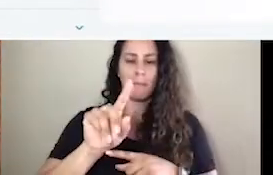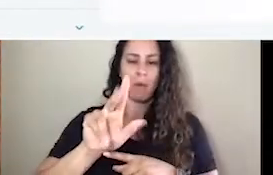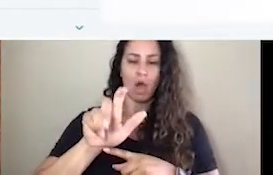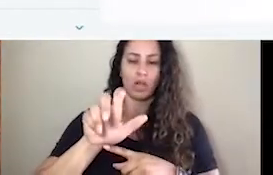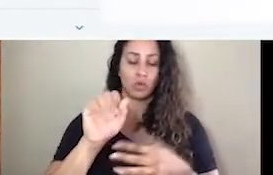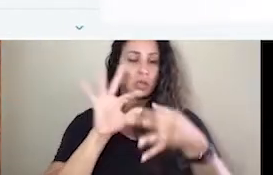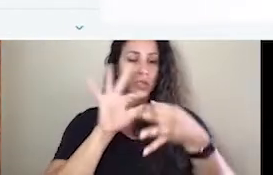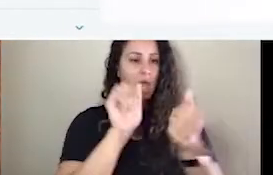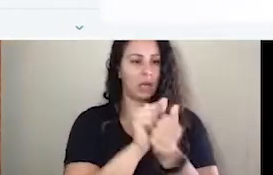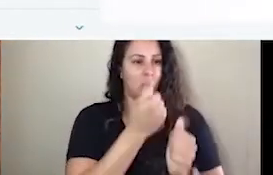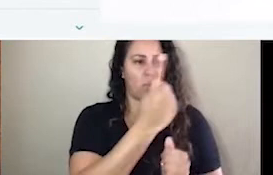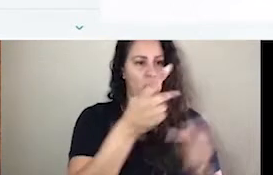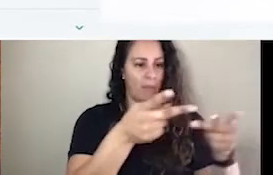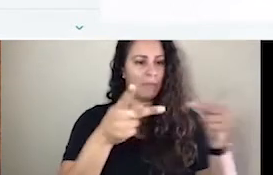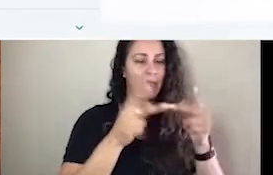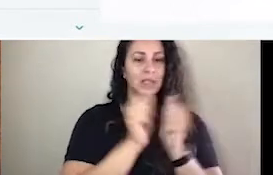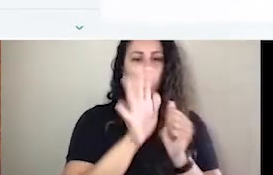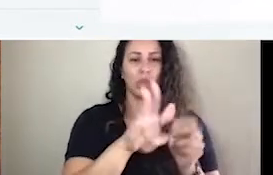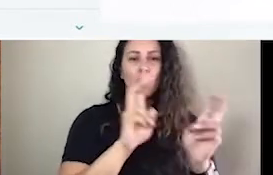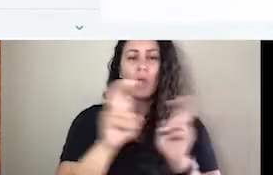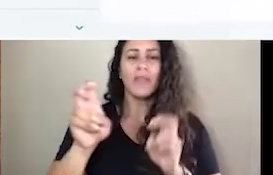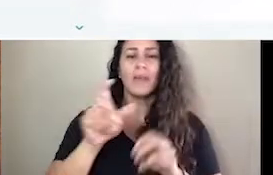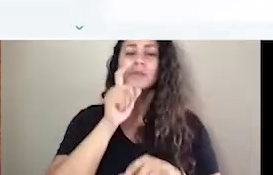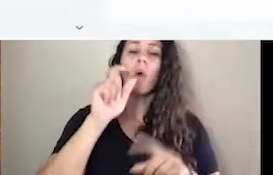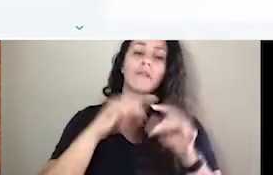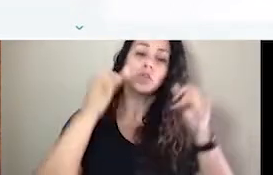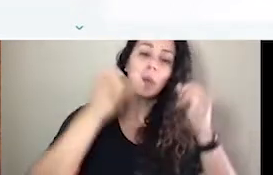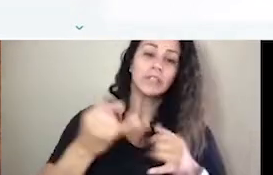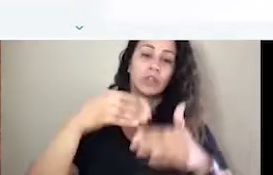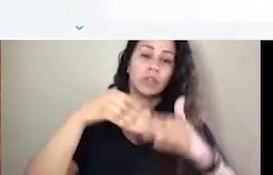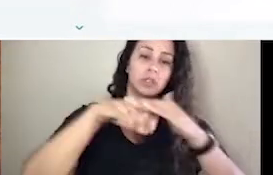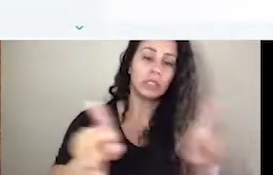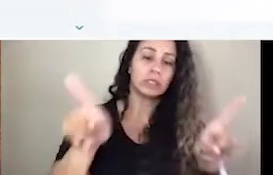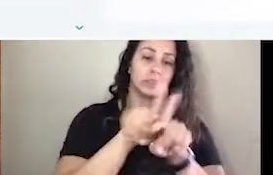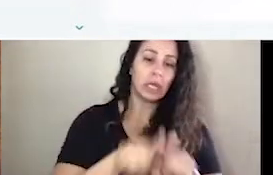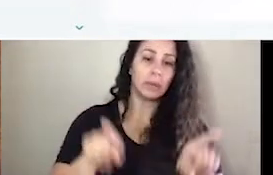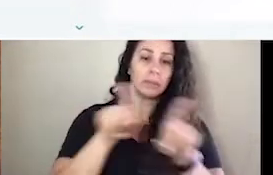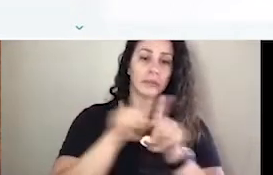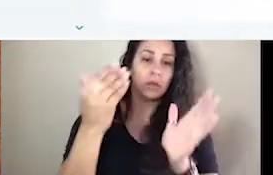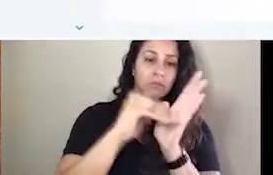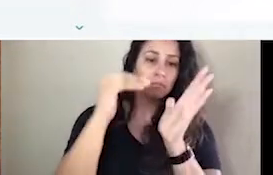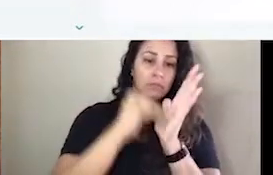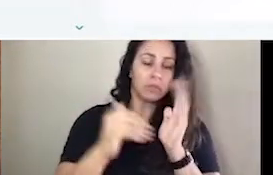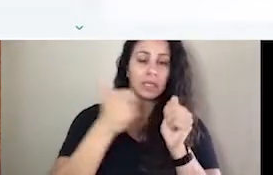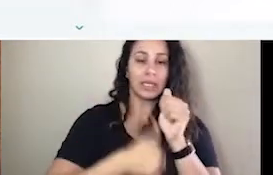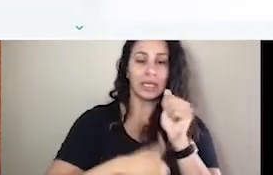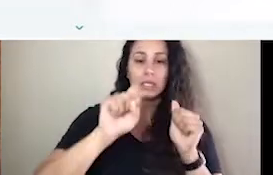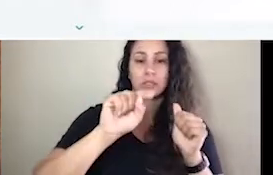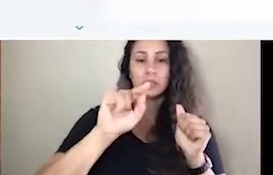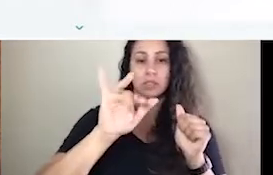SO SOMEONE DOESN'T HAVE TO GO INTO EACH INDIVIDUAL STYLE FIELD TO GET EVERY MODULE TO LOOK THE WAY THEY WANT.